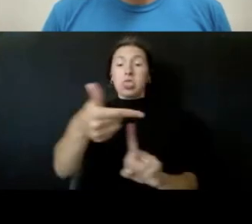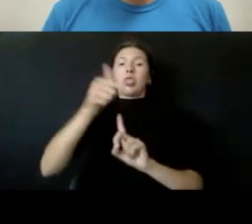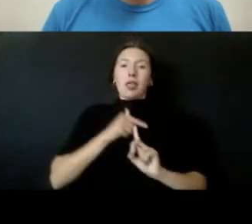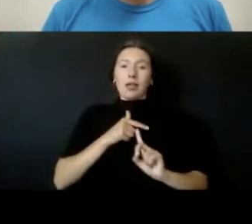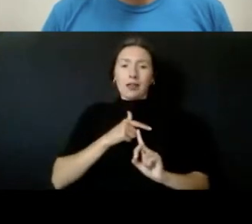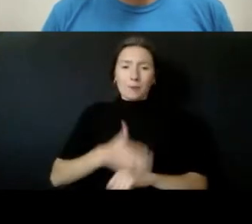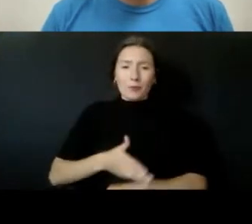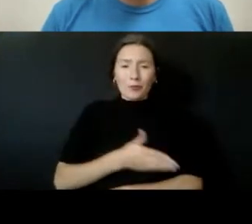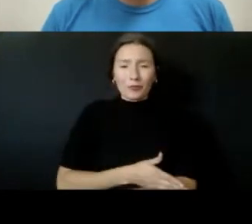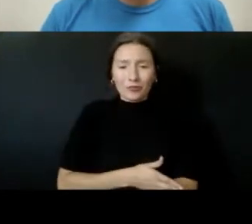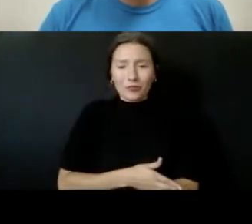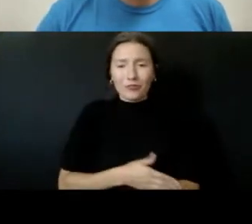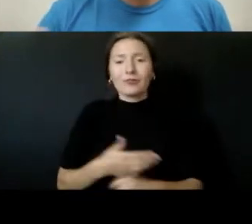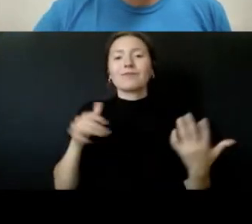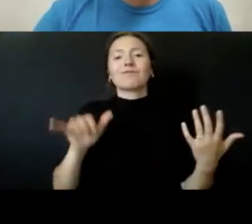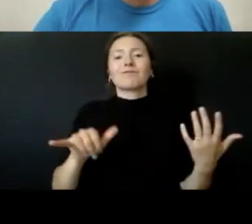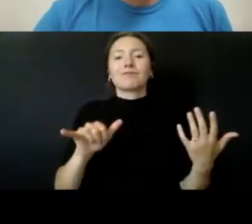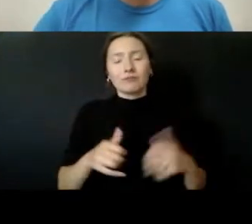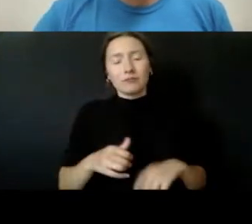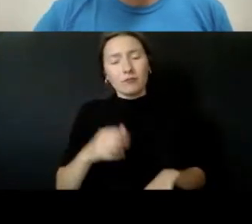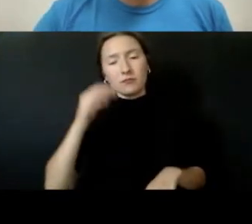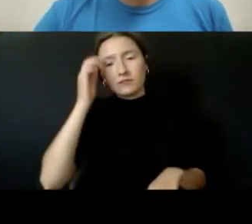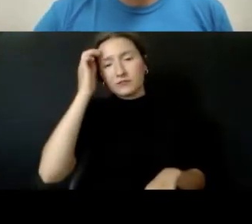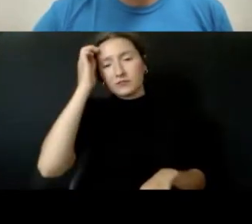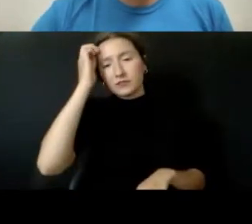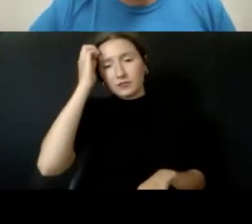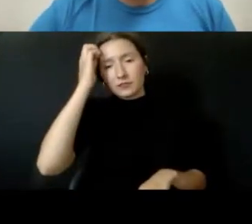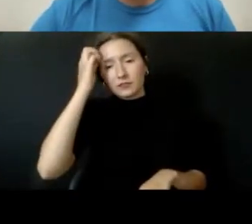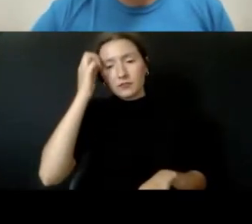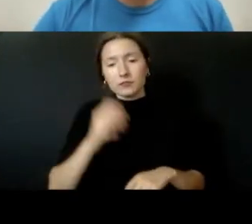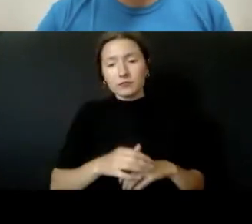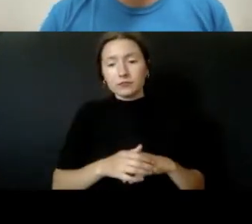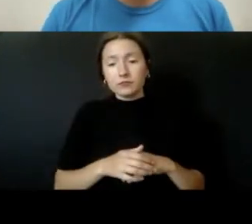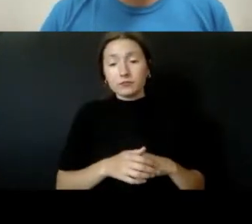talk about getting help well we can source help just through a simple communication form